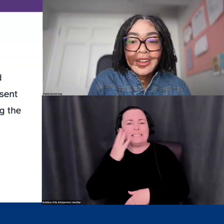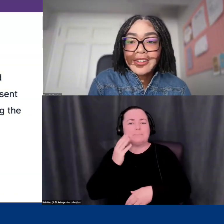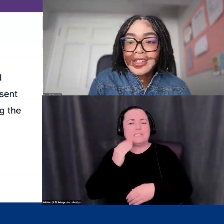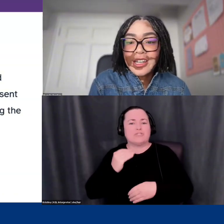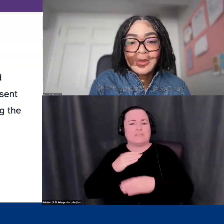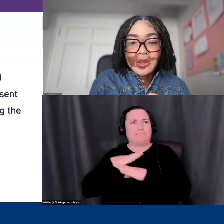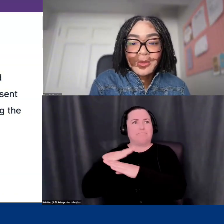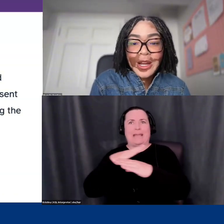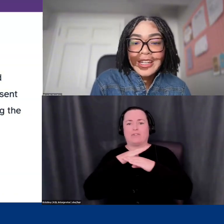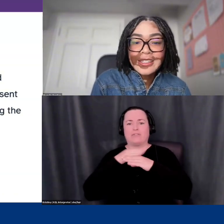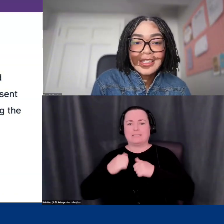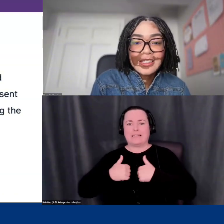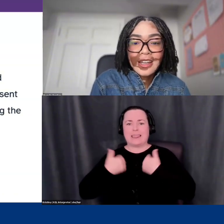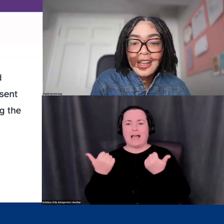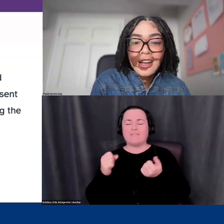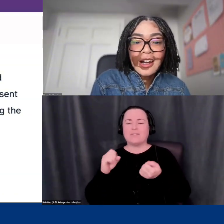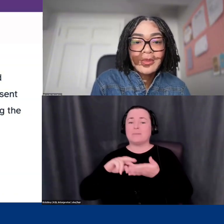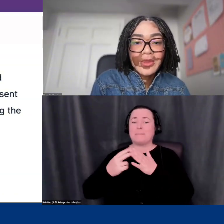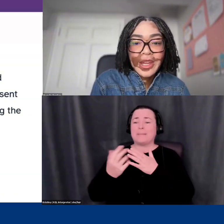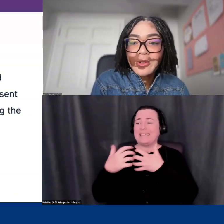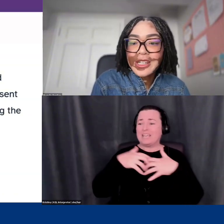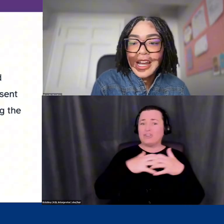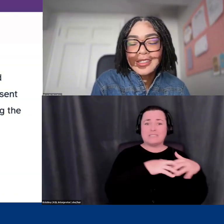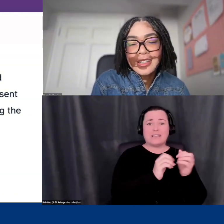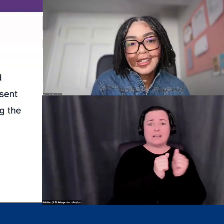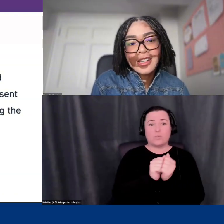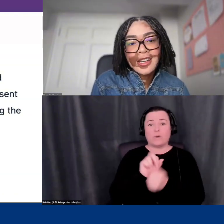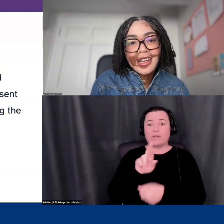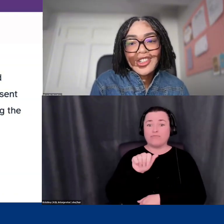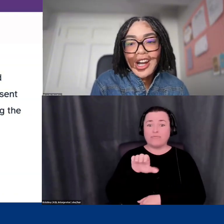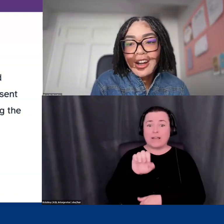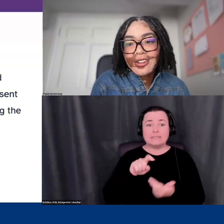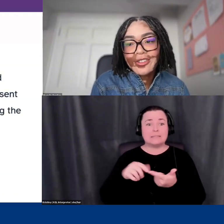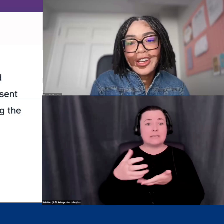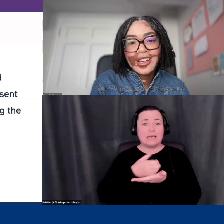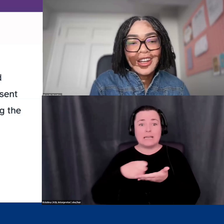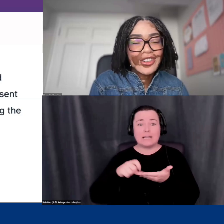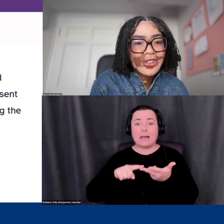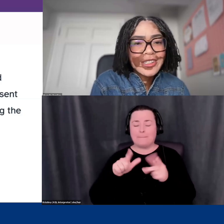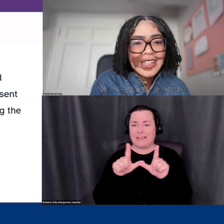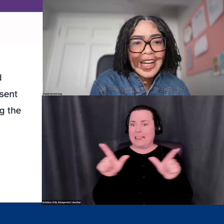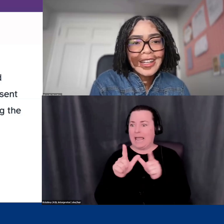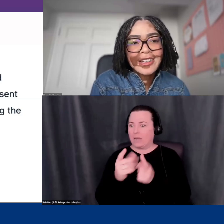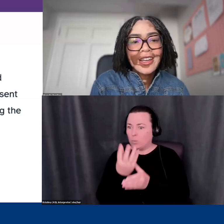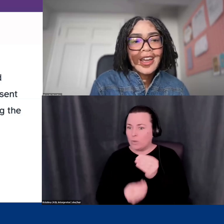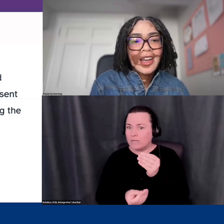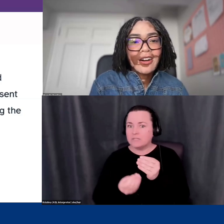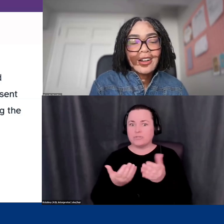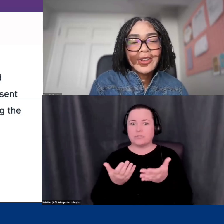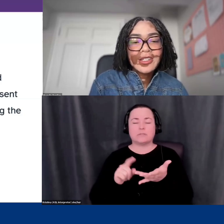it intersects with race and income, language access, geography, insurance status, and all of